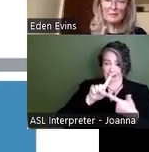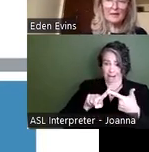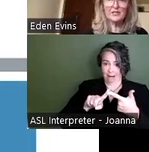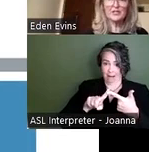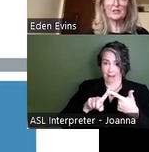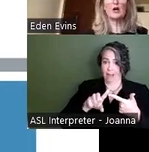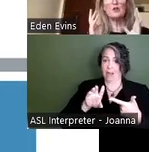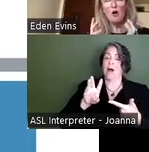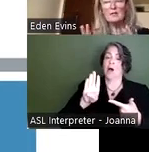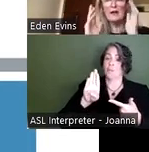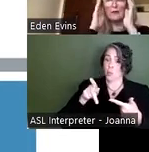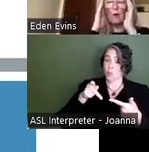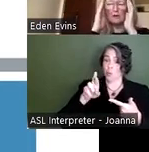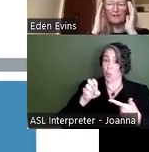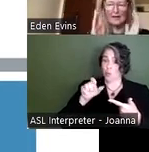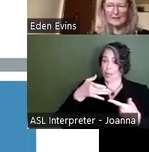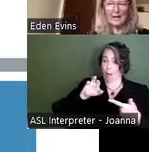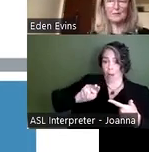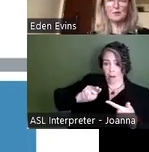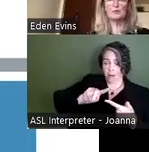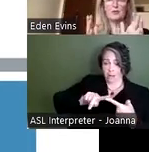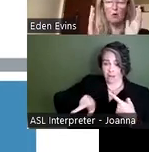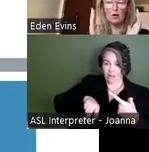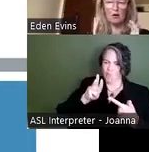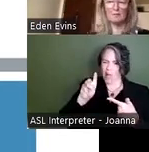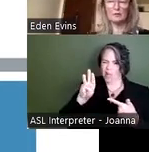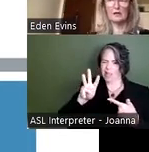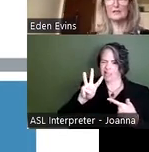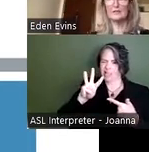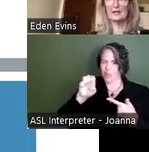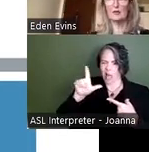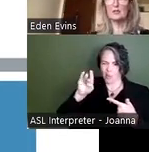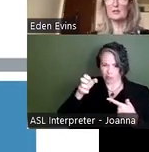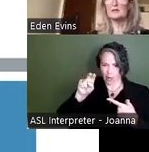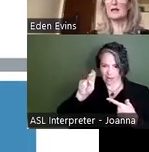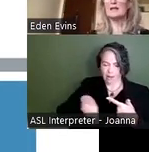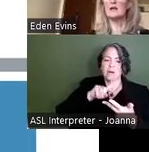population, alongside well-defined samples with co-occurring mental health diagnosis. And here